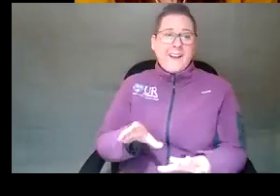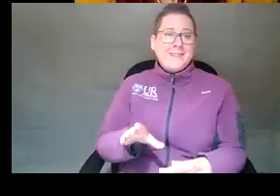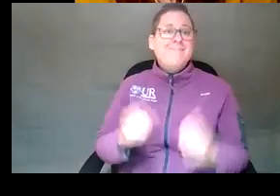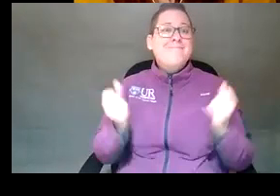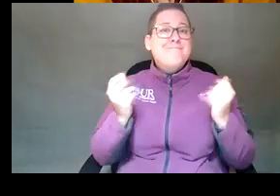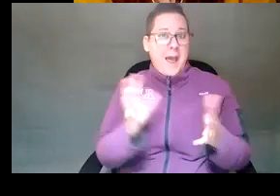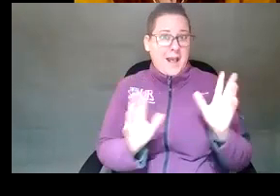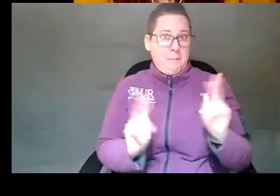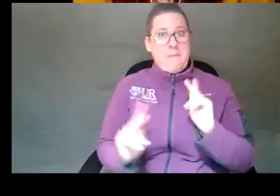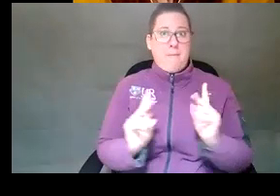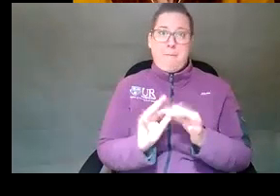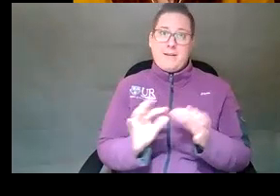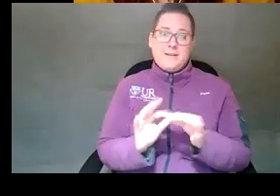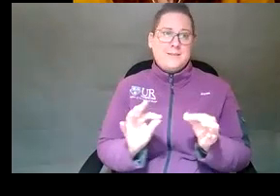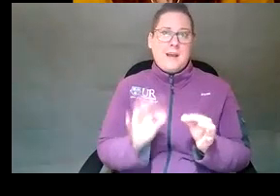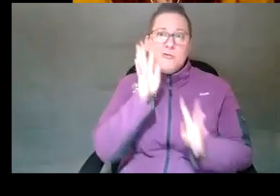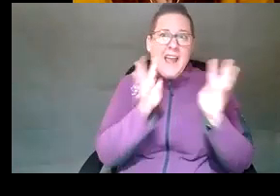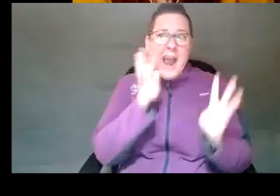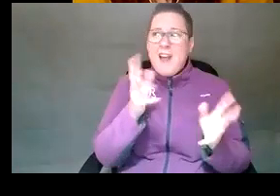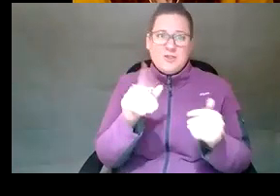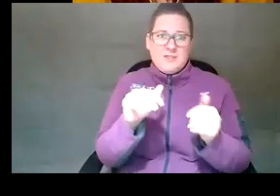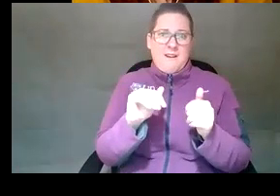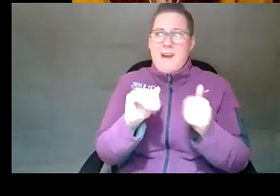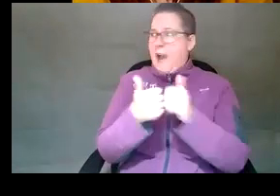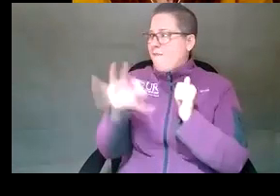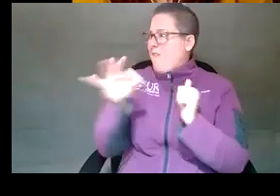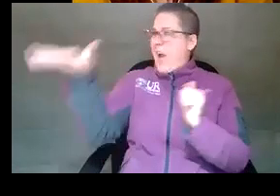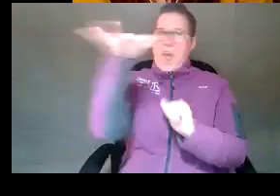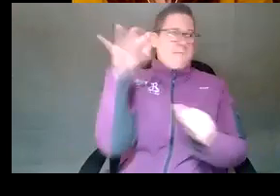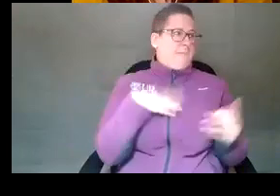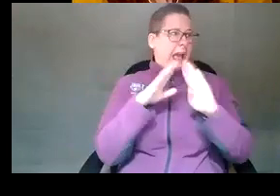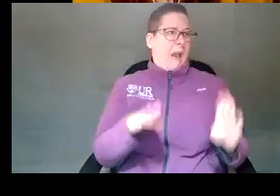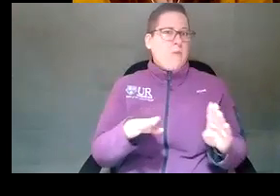creativity as finding a comfortable spot in their house to make sure the visit goes well